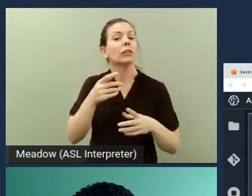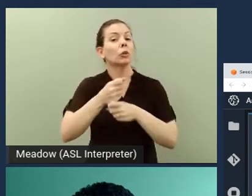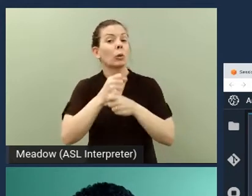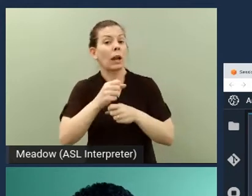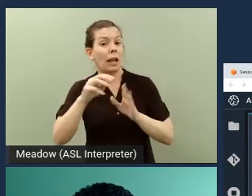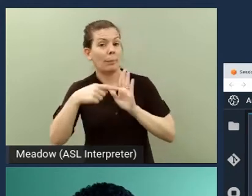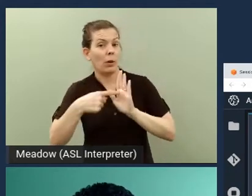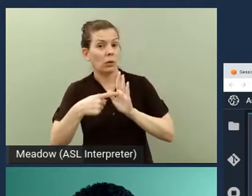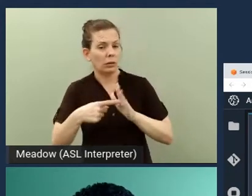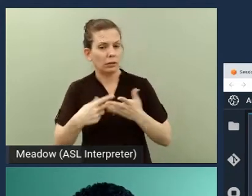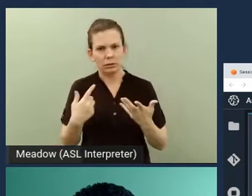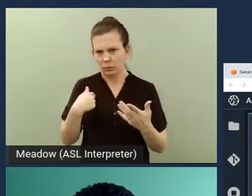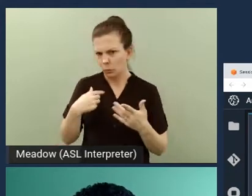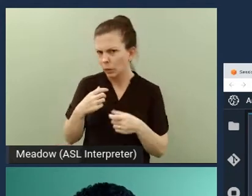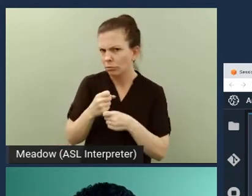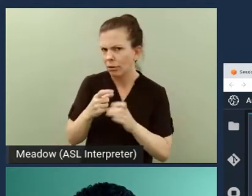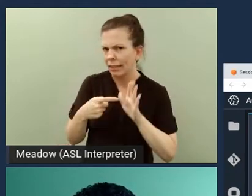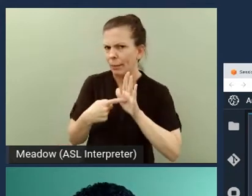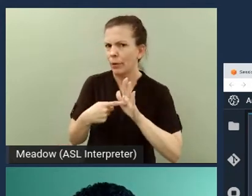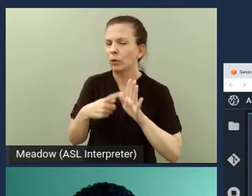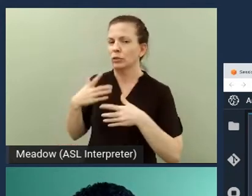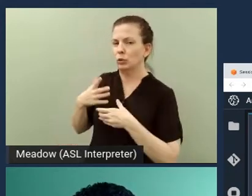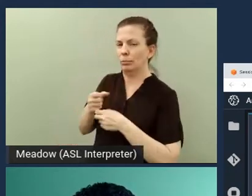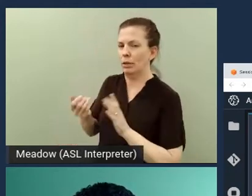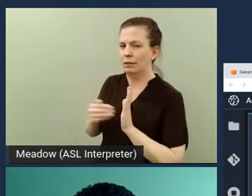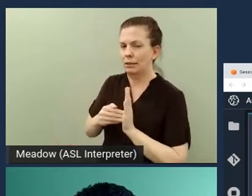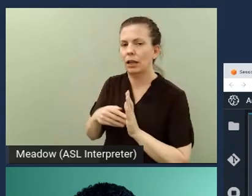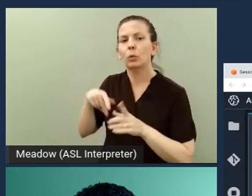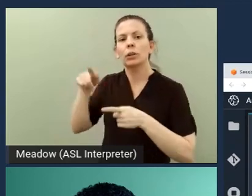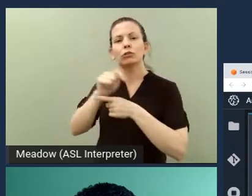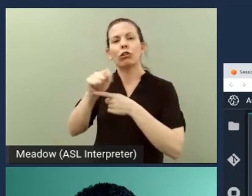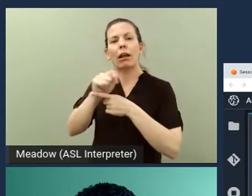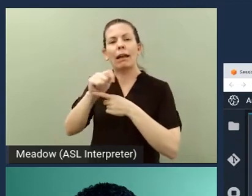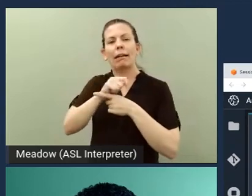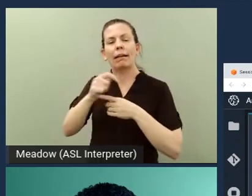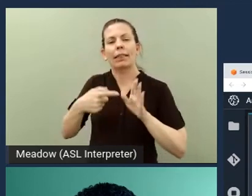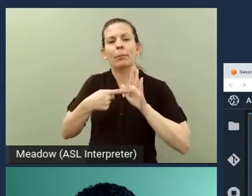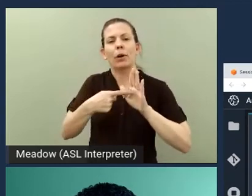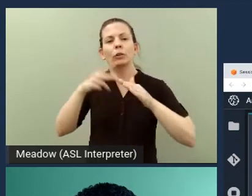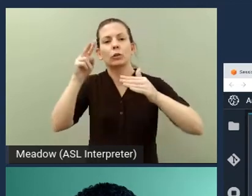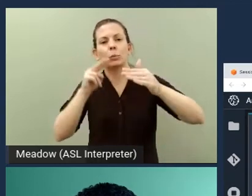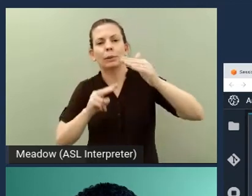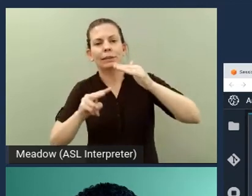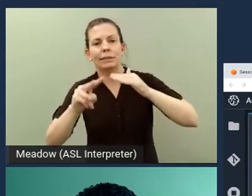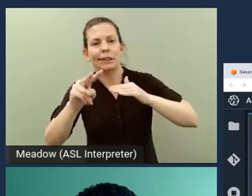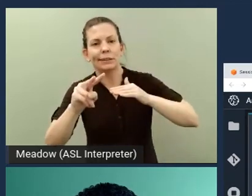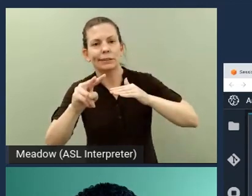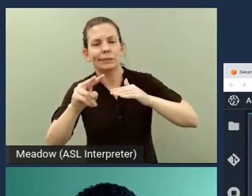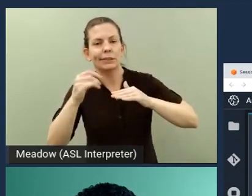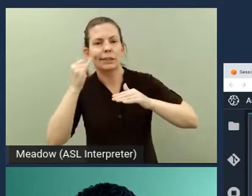really trying to model, again, just to recap, we're training the model to predict whether a given movie review is